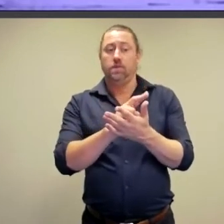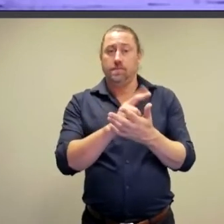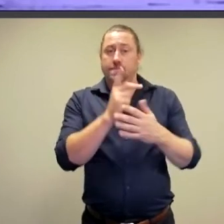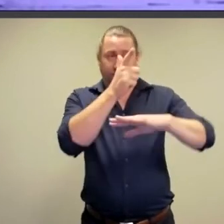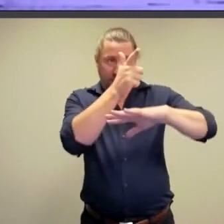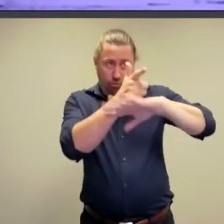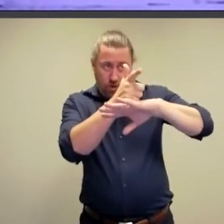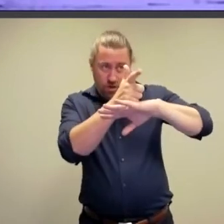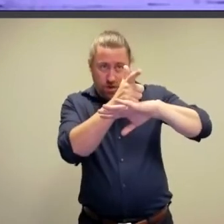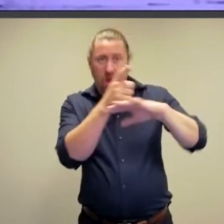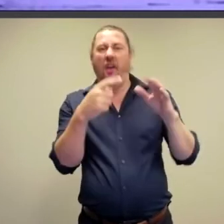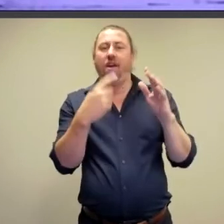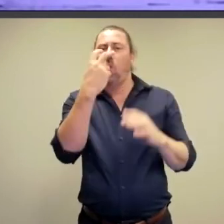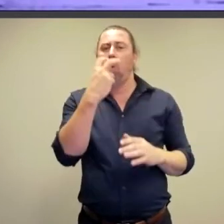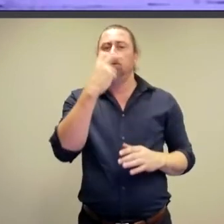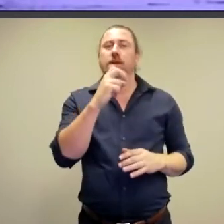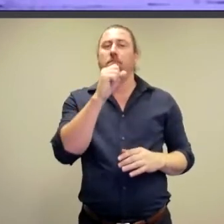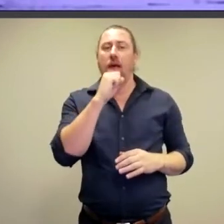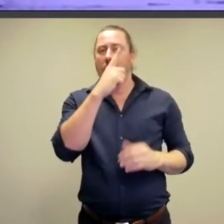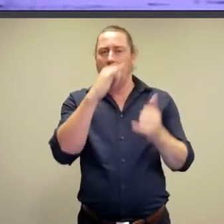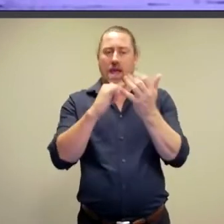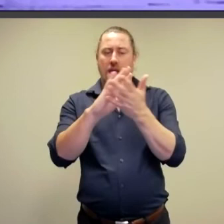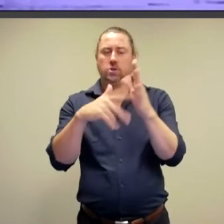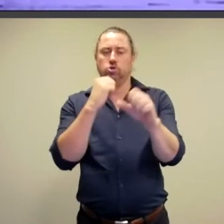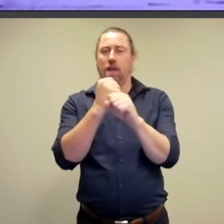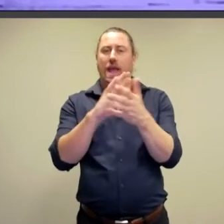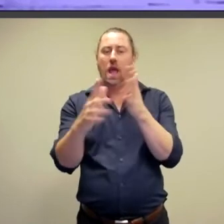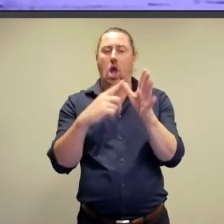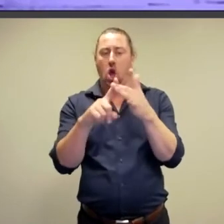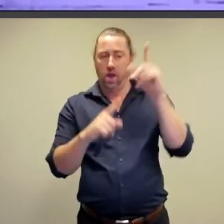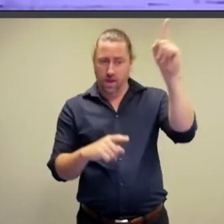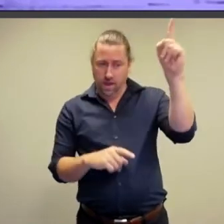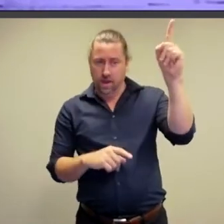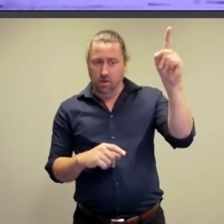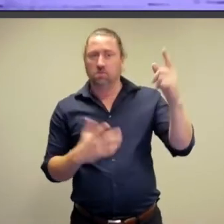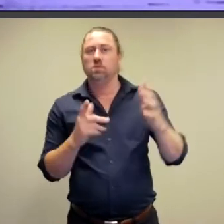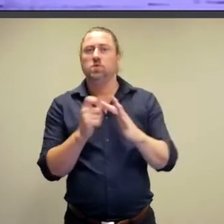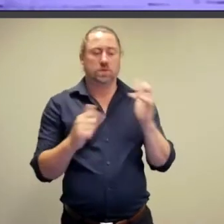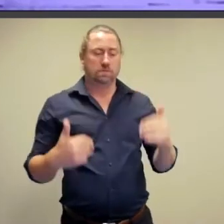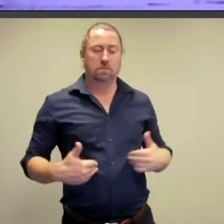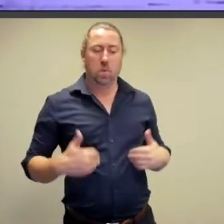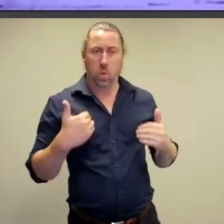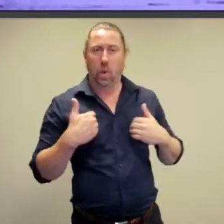on an elderly man in Shanghai, going through his morning routine of Tai